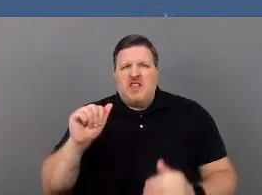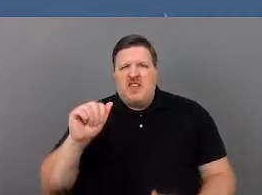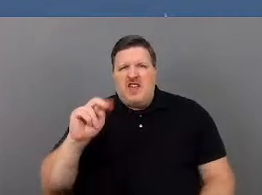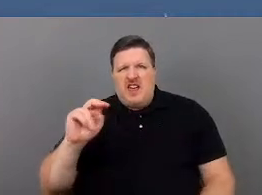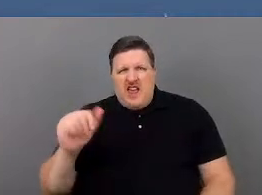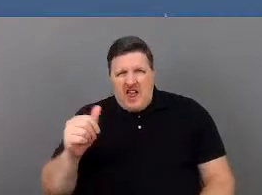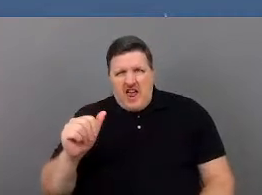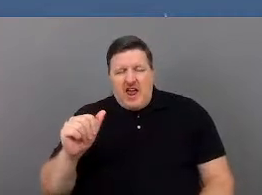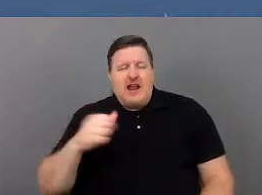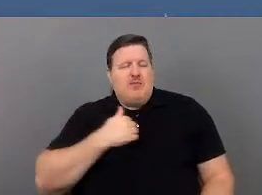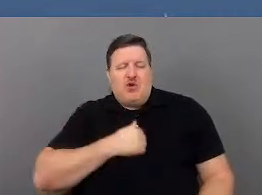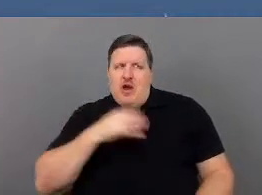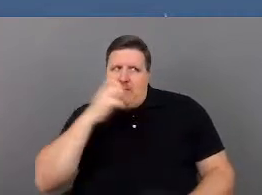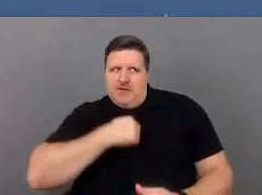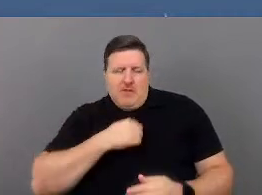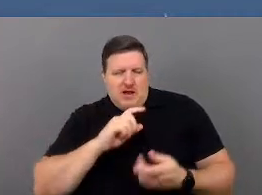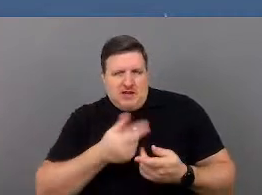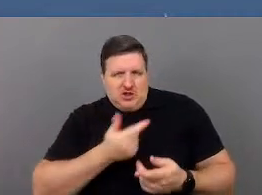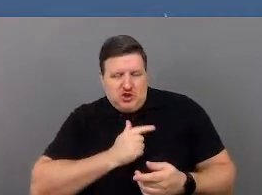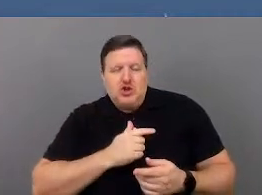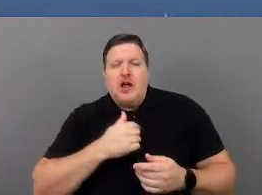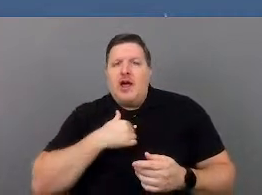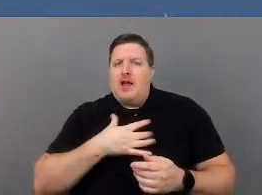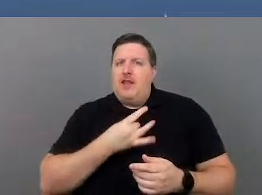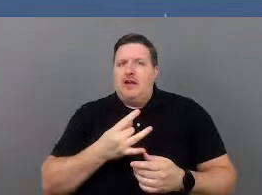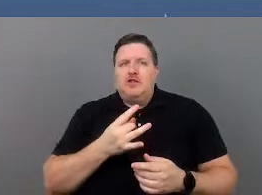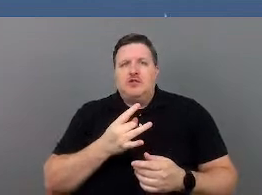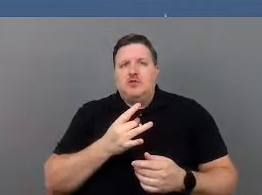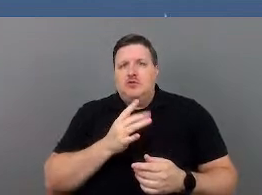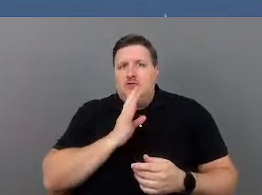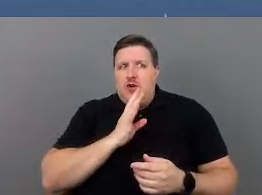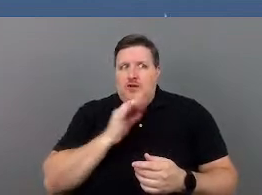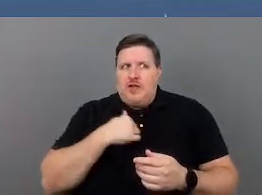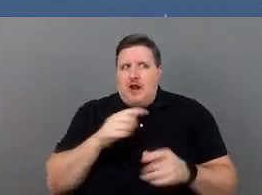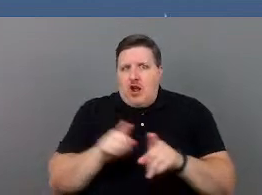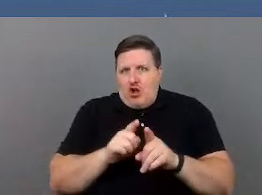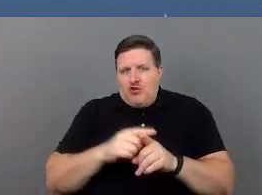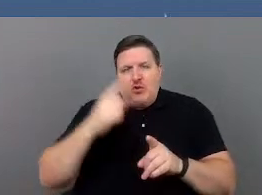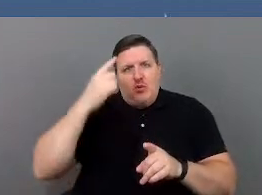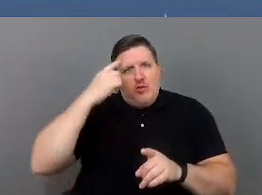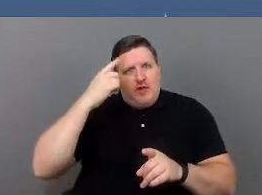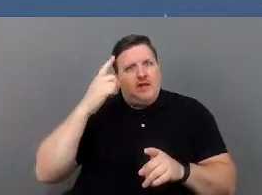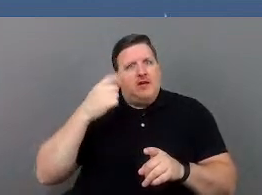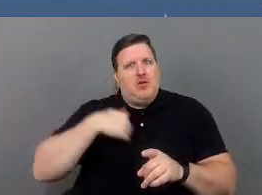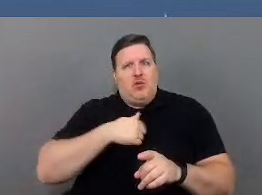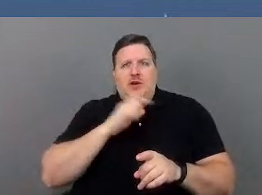DEFUND THE MINNEAPOLIS POLICE DEPARTMENT AND PUT IT TOWARD THE OFFICE OF VIOLENCE PREVENTION. I'M A PUBLIC HOUSING RESEARCHER AND I'VE SEEN A TON OF